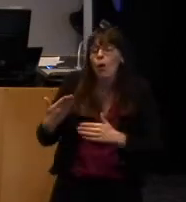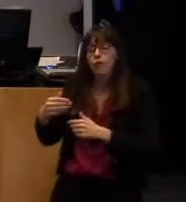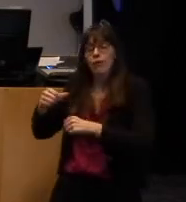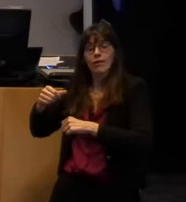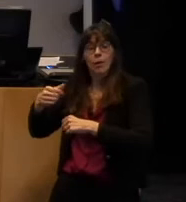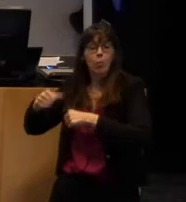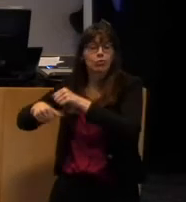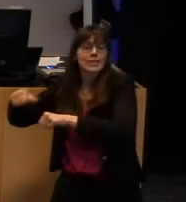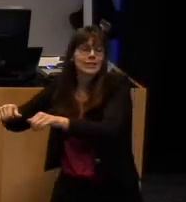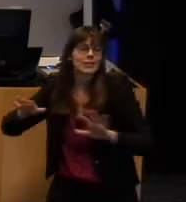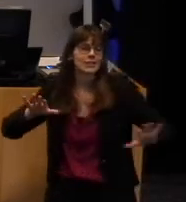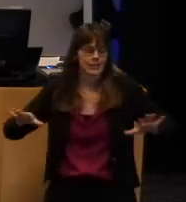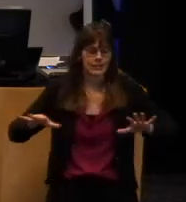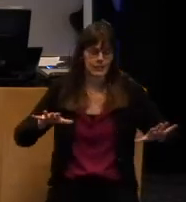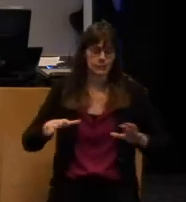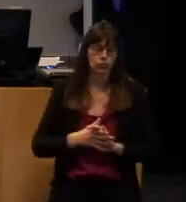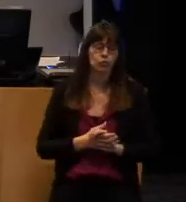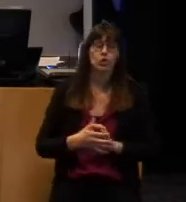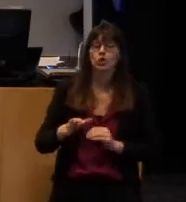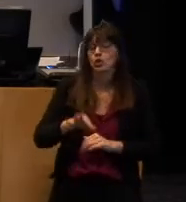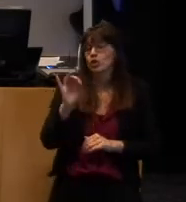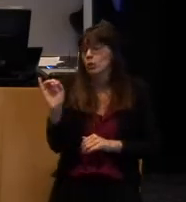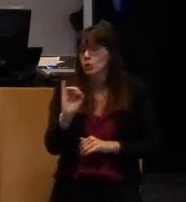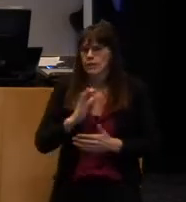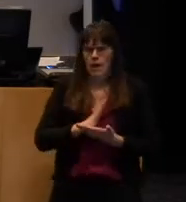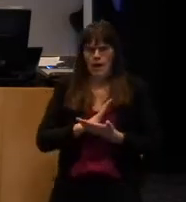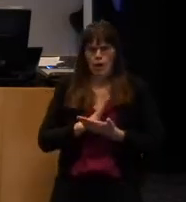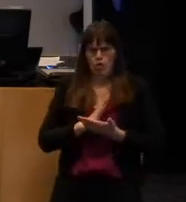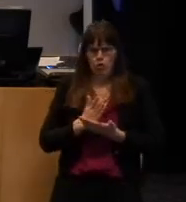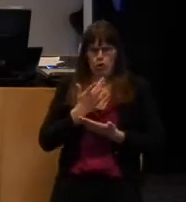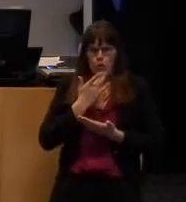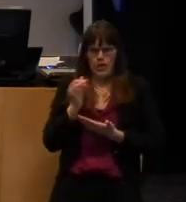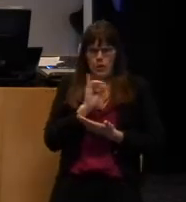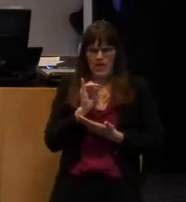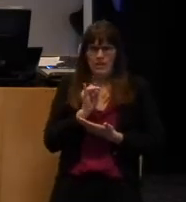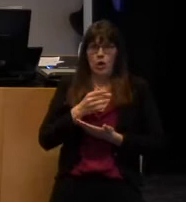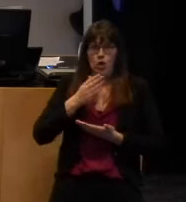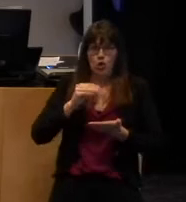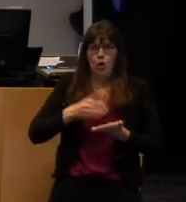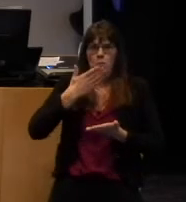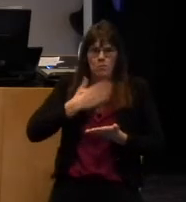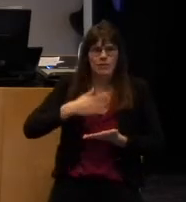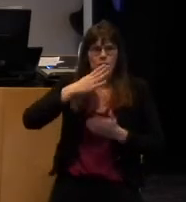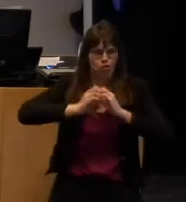And some examples of motivations can be the interpreter wants to increase the comprehensibility of the target text,